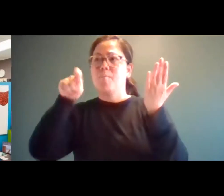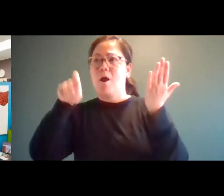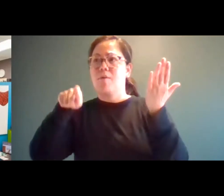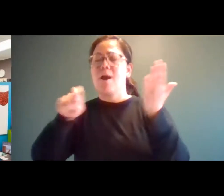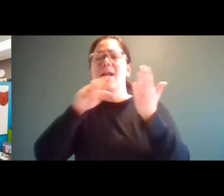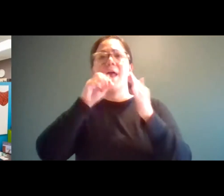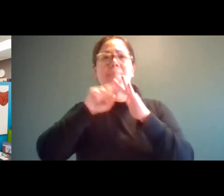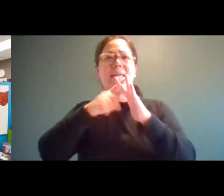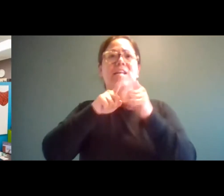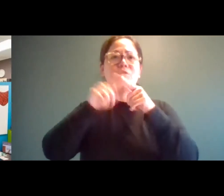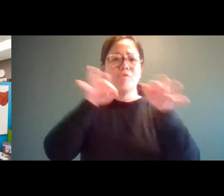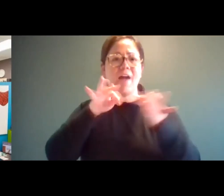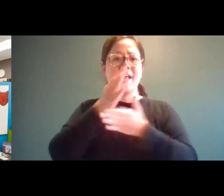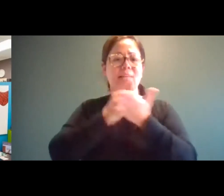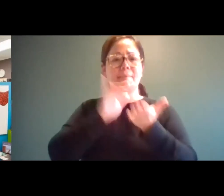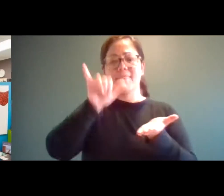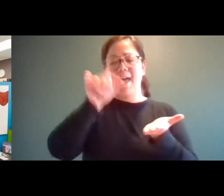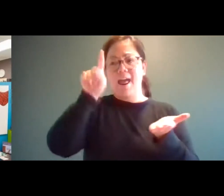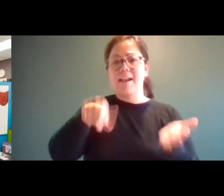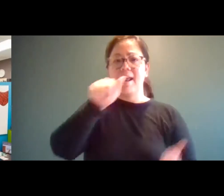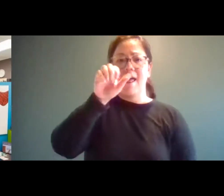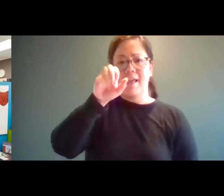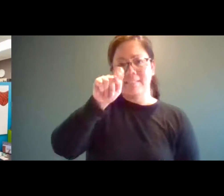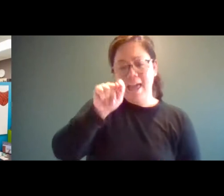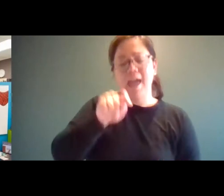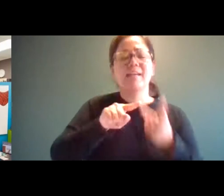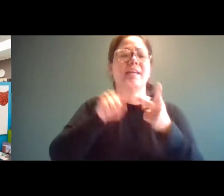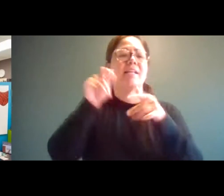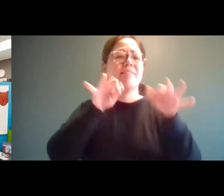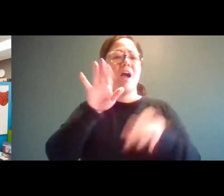some of those assets and define your brand persona.